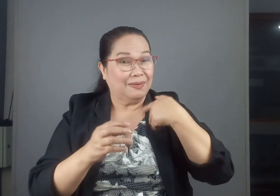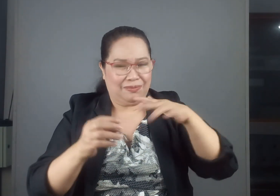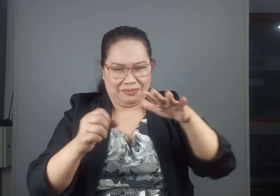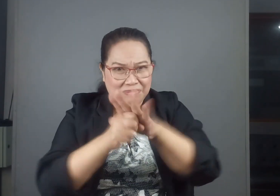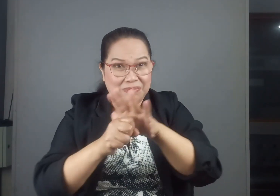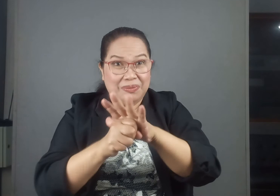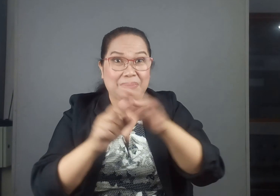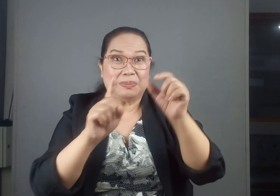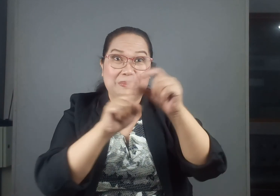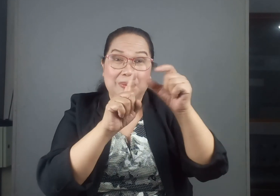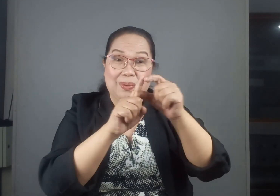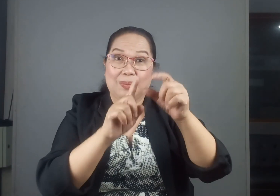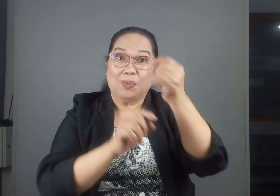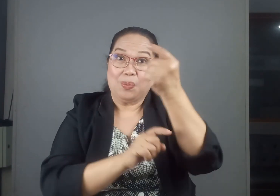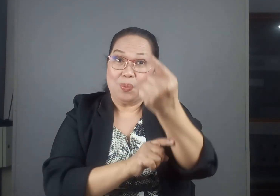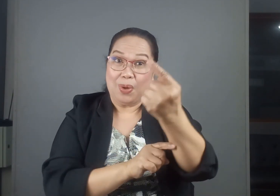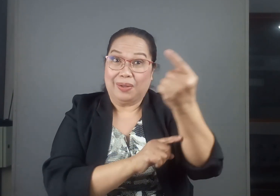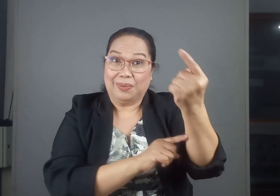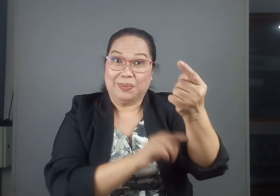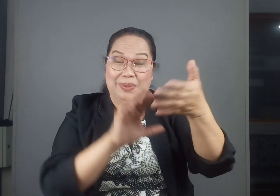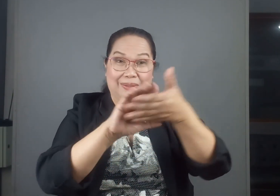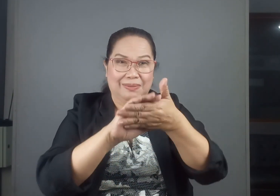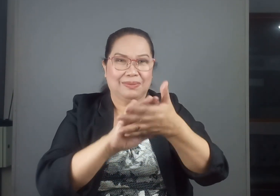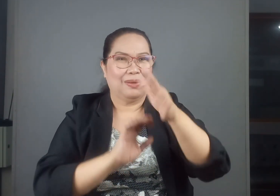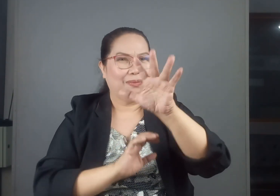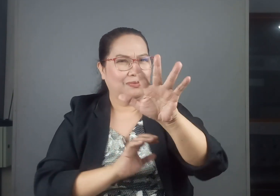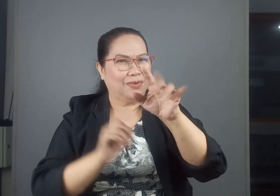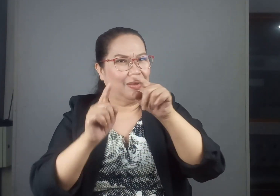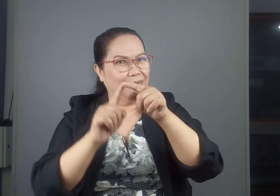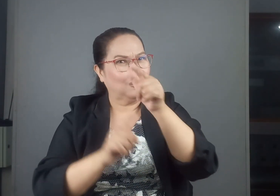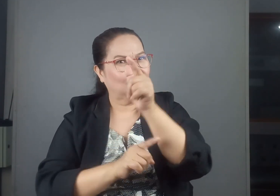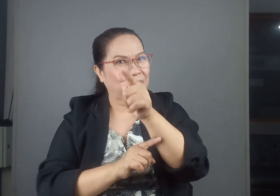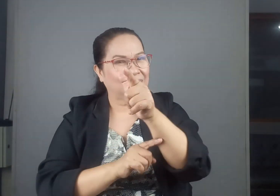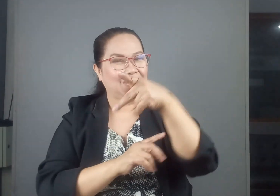Individual word cards can be up to five to twenty points.